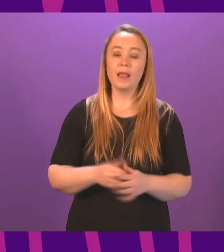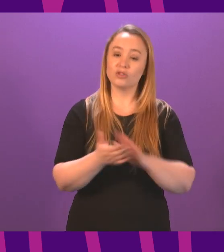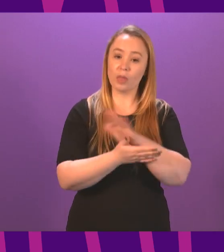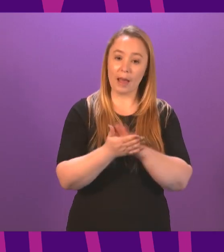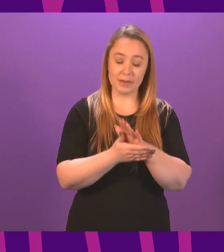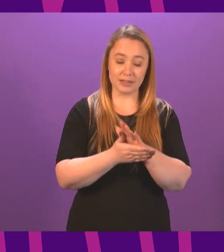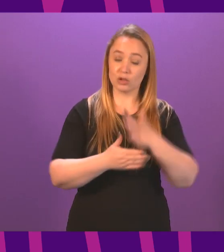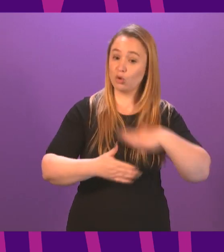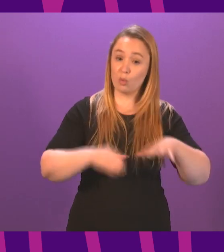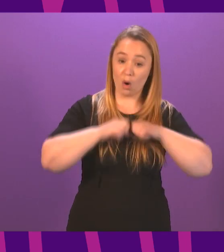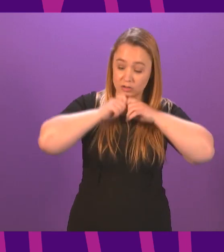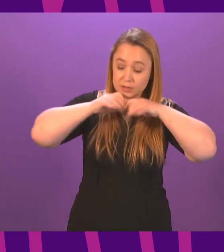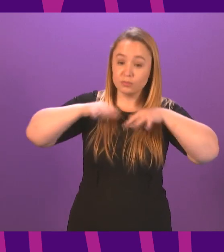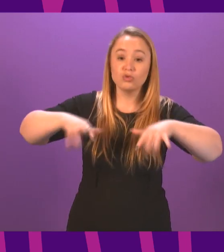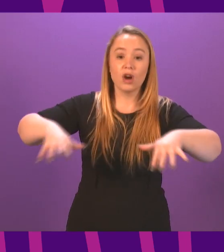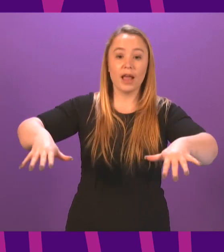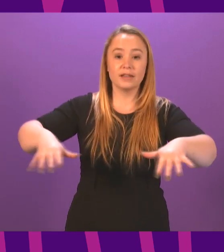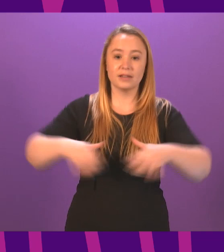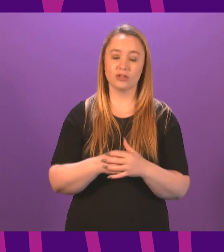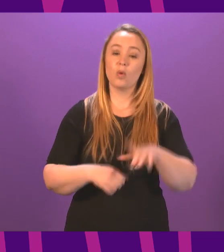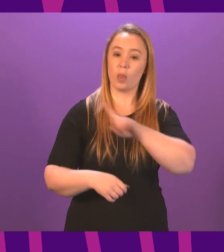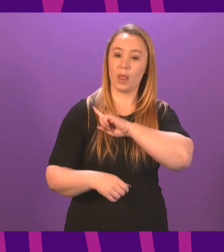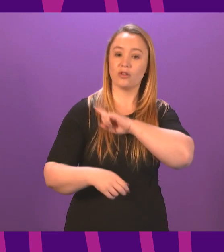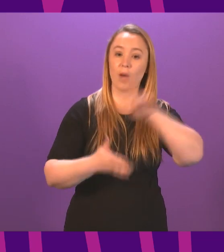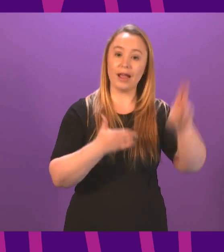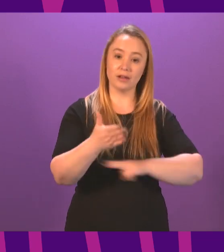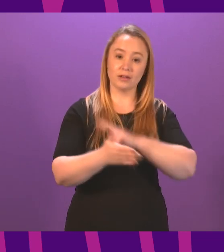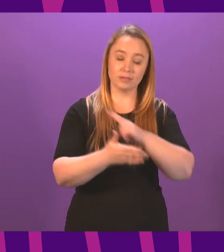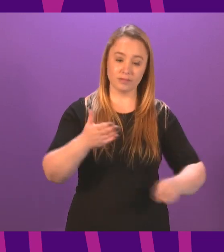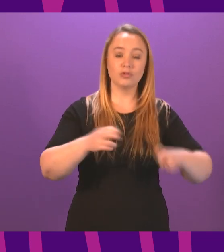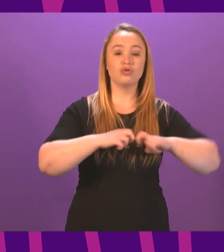“and to other parts of the UK. I am determined to keep the country safe.”